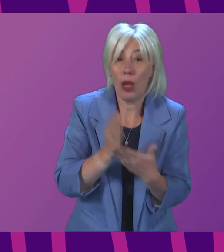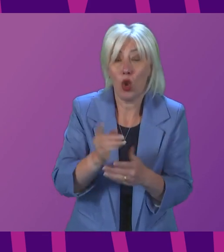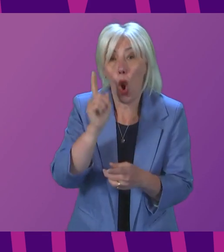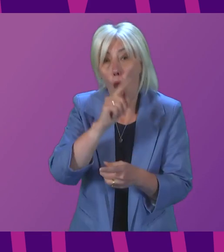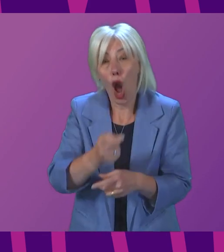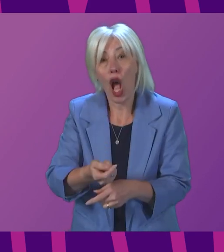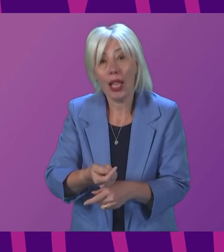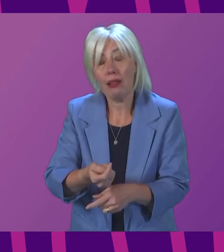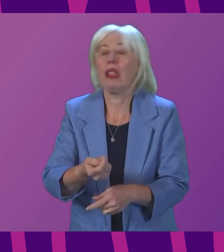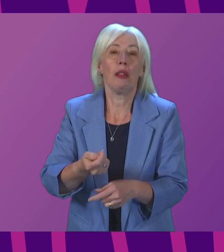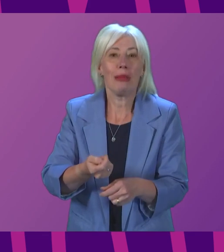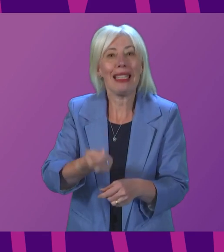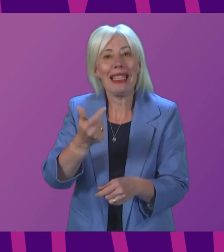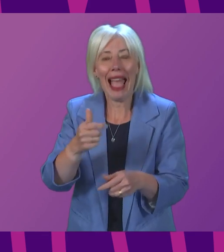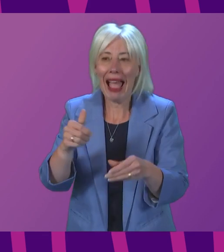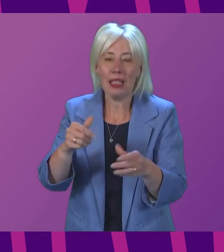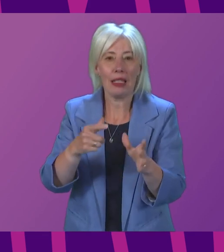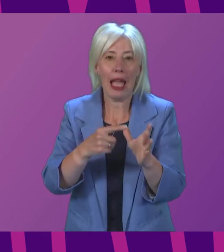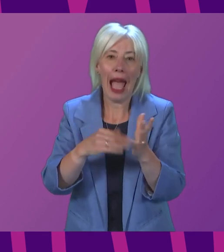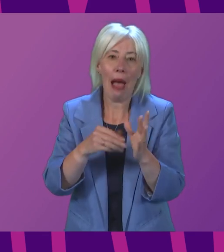Amazon and other companies that have increased their profits.